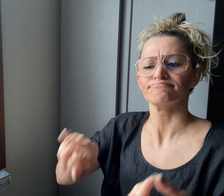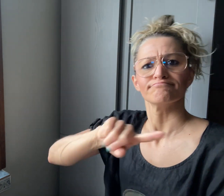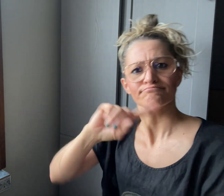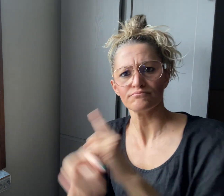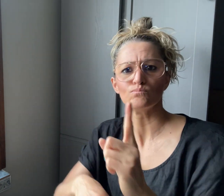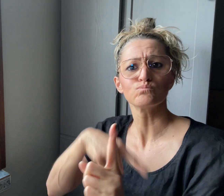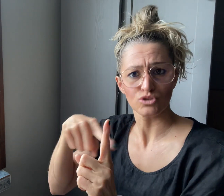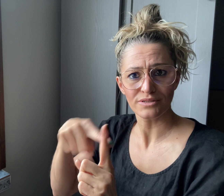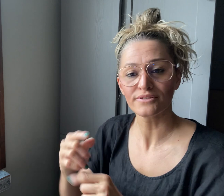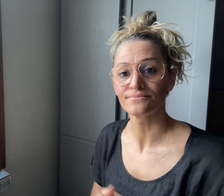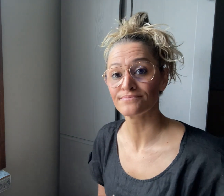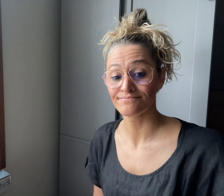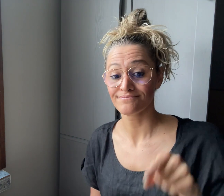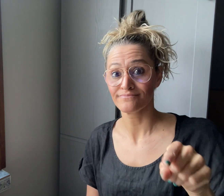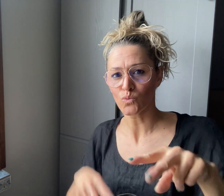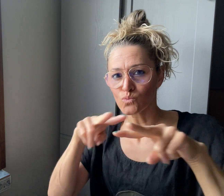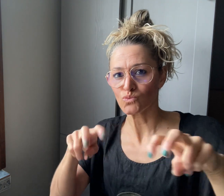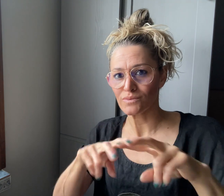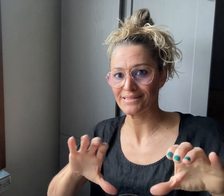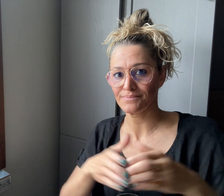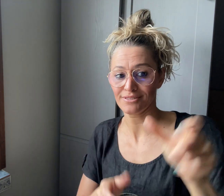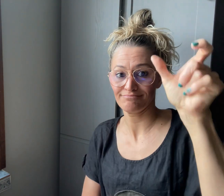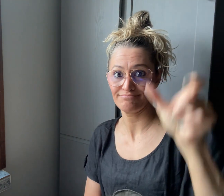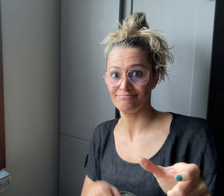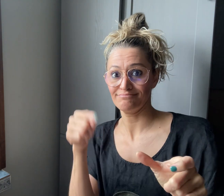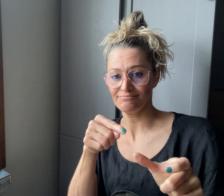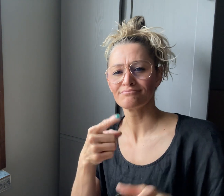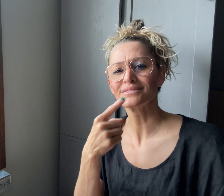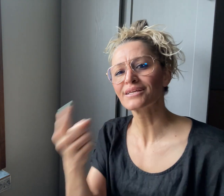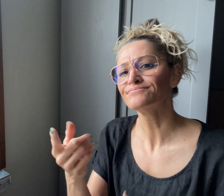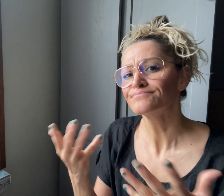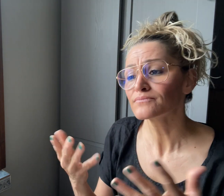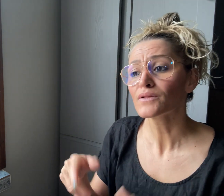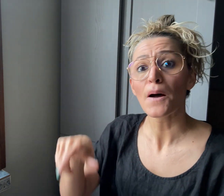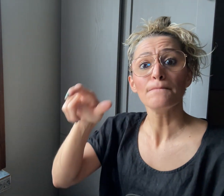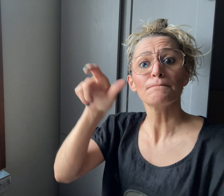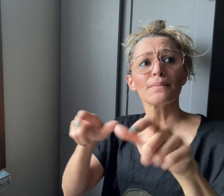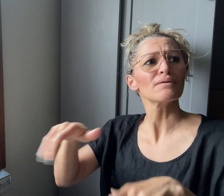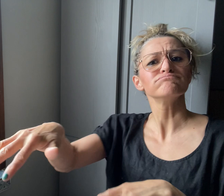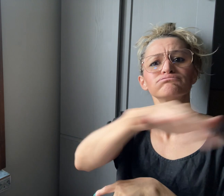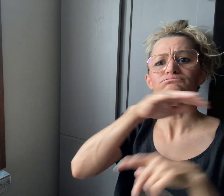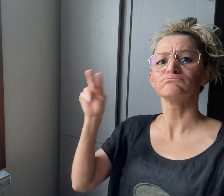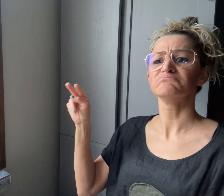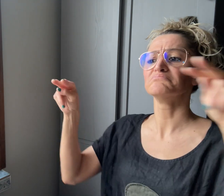those people who live in the Deaf community are a cursed